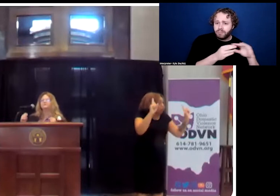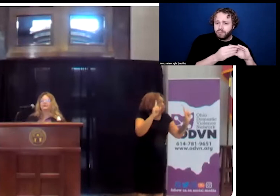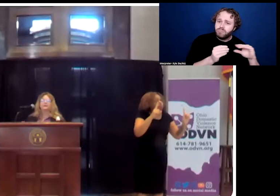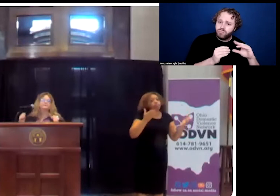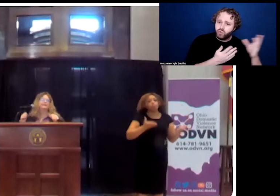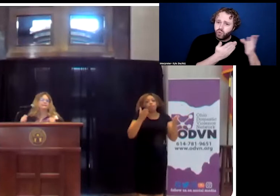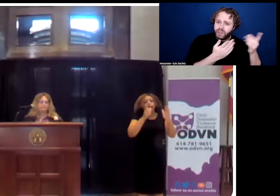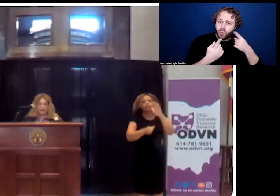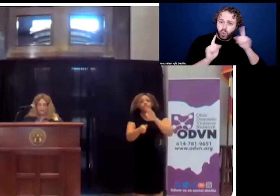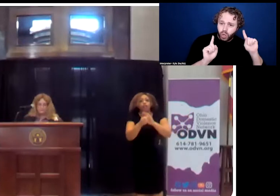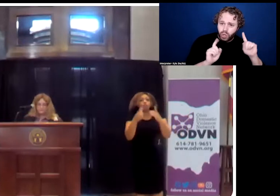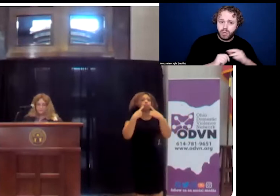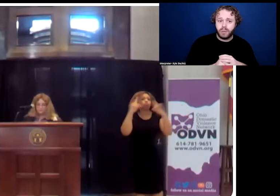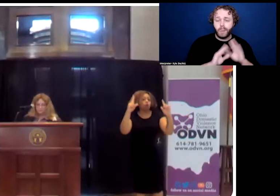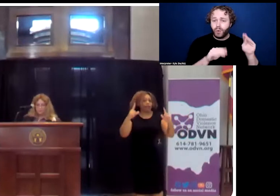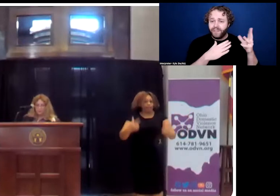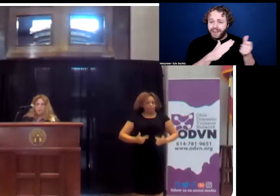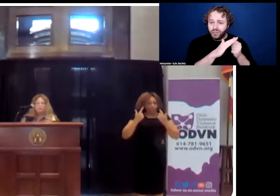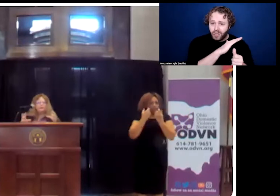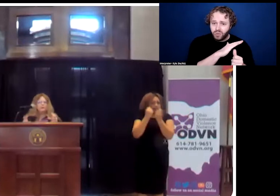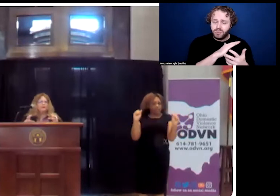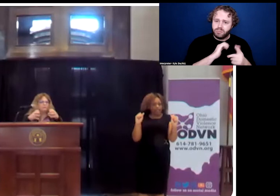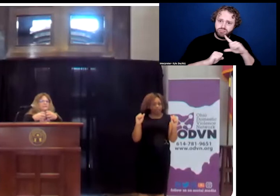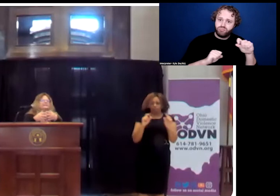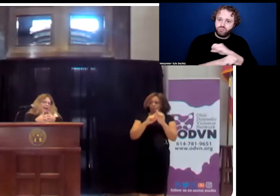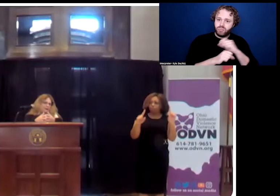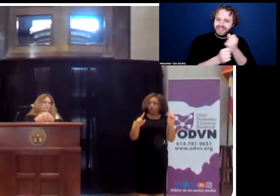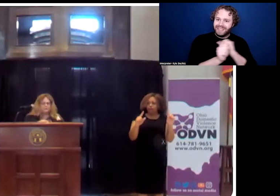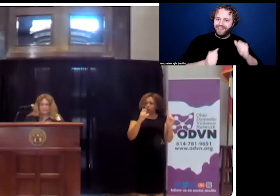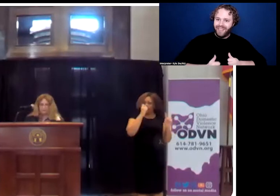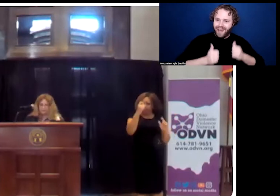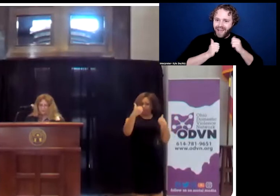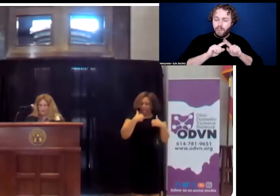saves lives, but we don't have we didn't have good data around that.